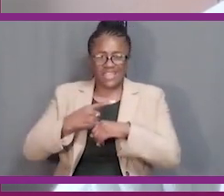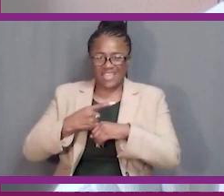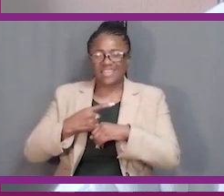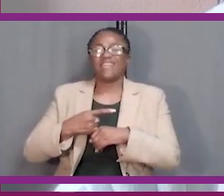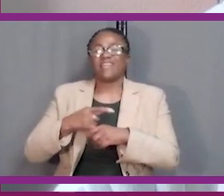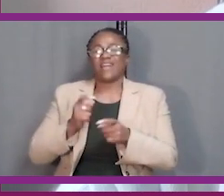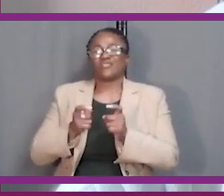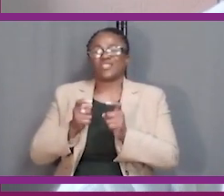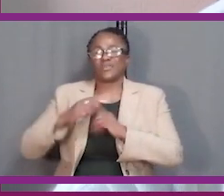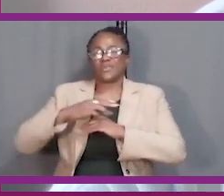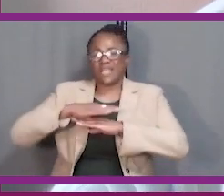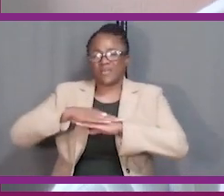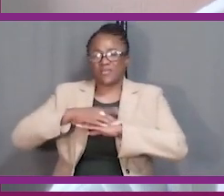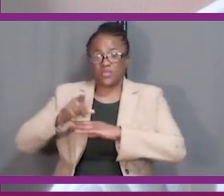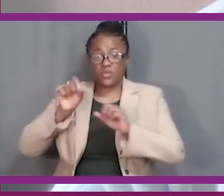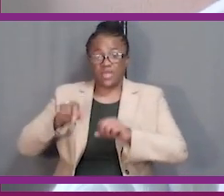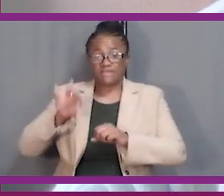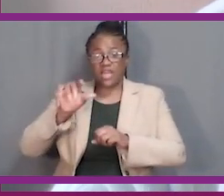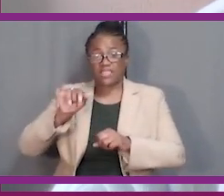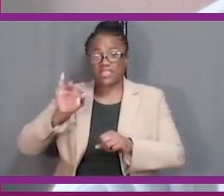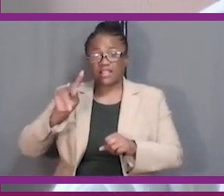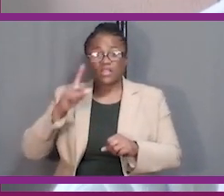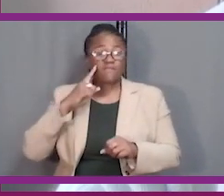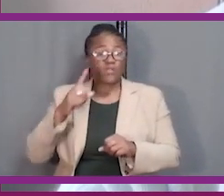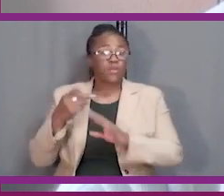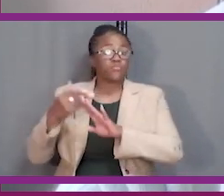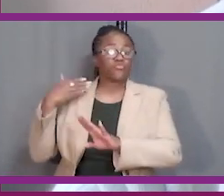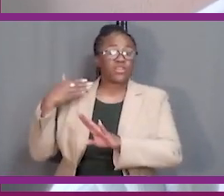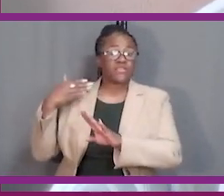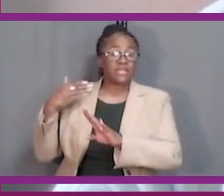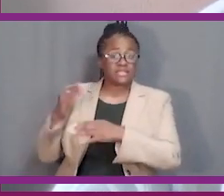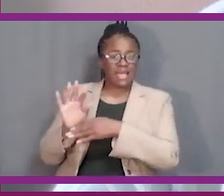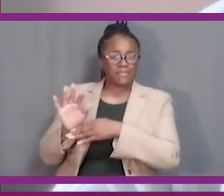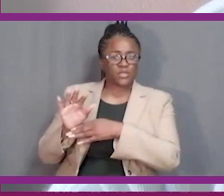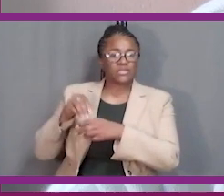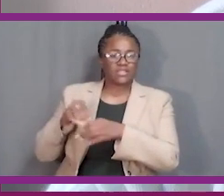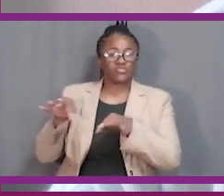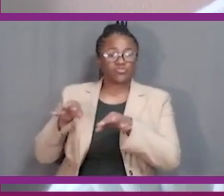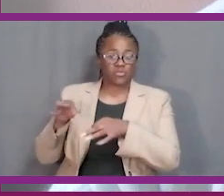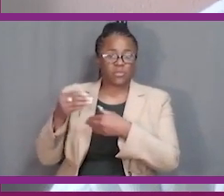description box below. Each video has a link to the transcript as well. It has been a pleasure